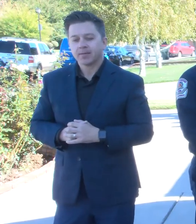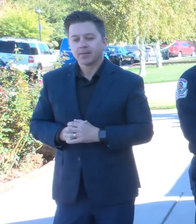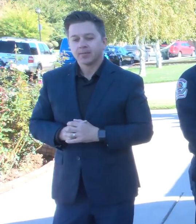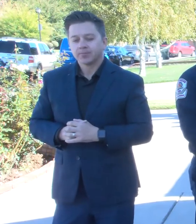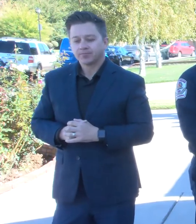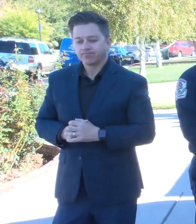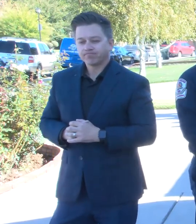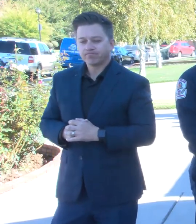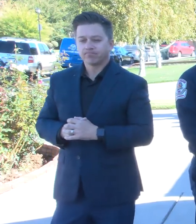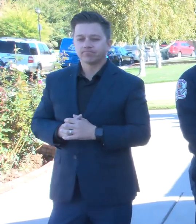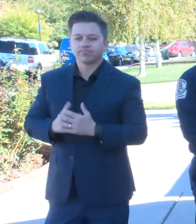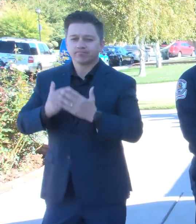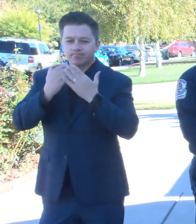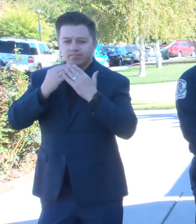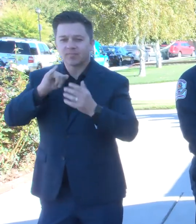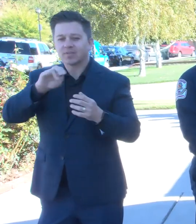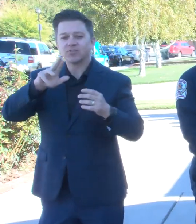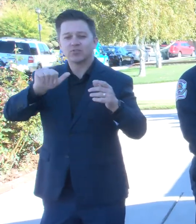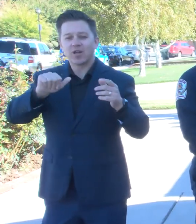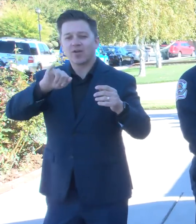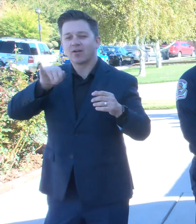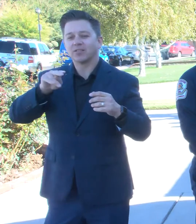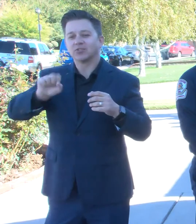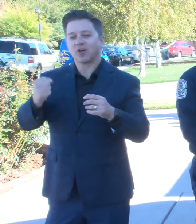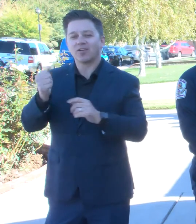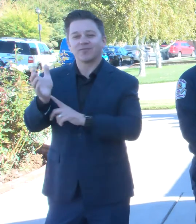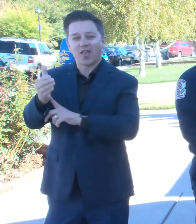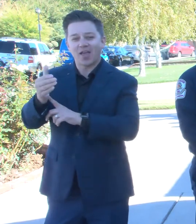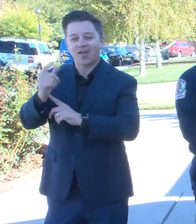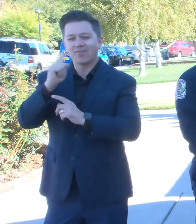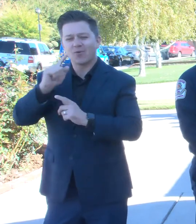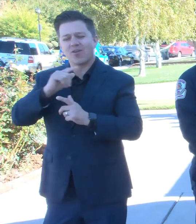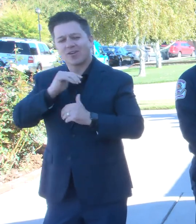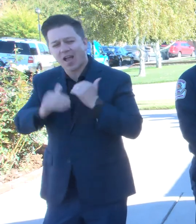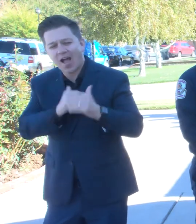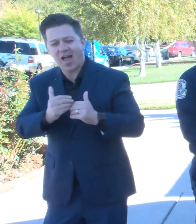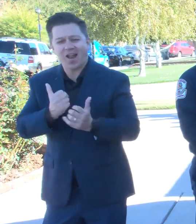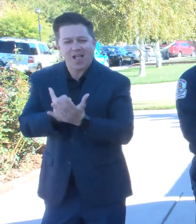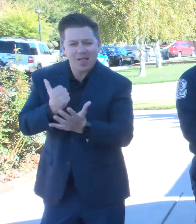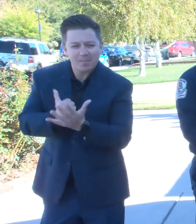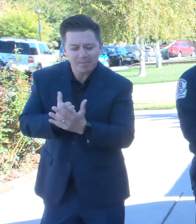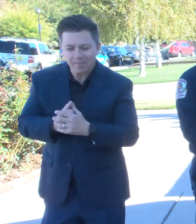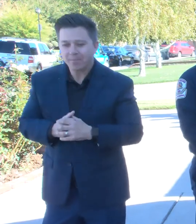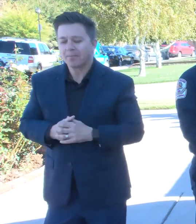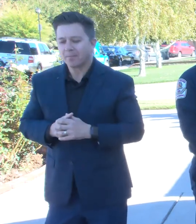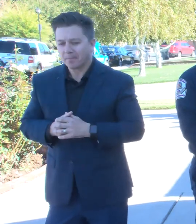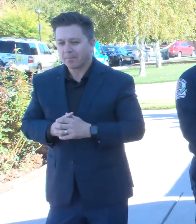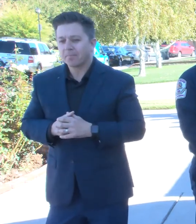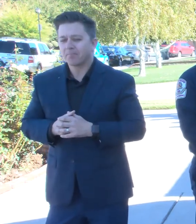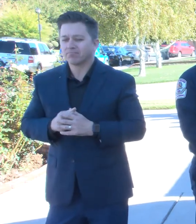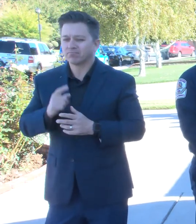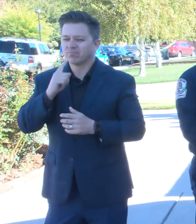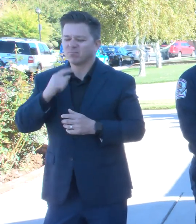i thank jarrod and john's flag for their kind assistance i am deeply grateful